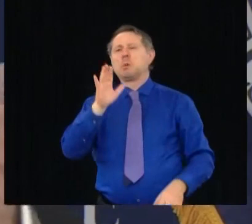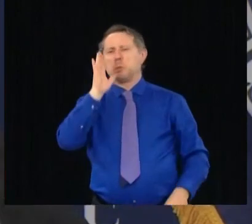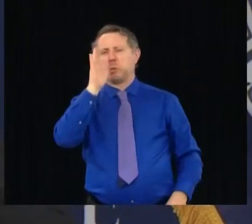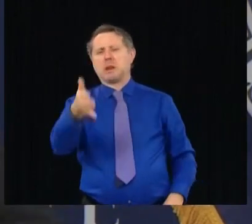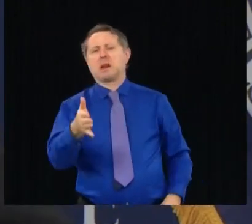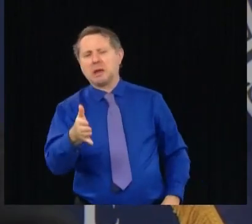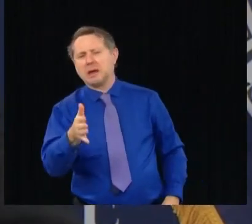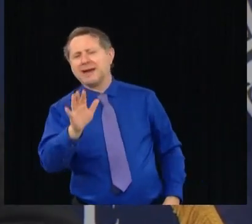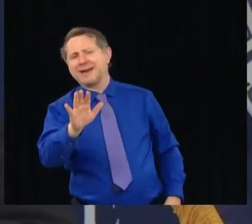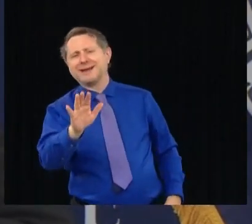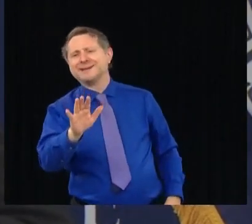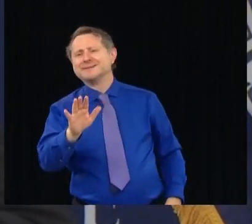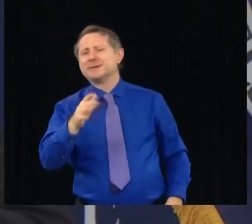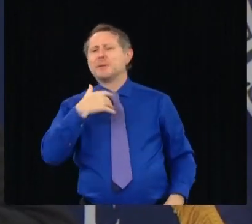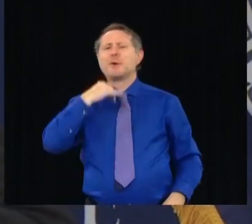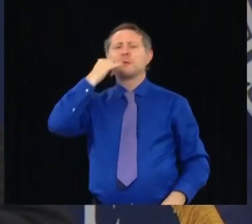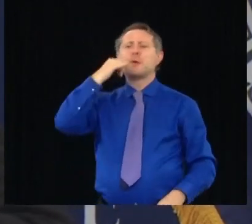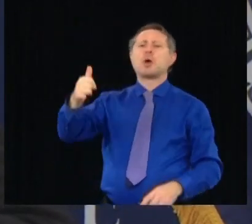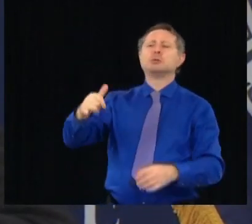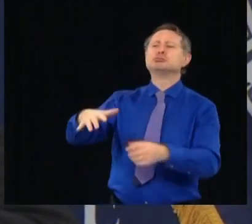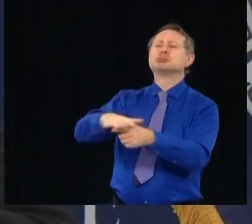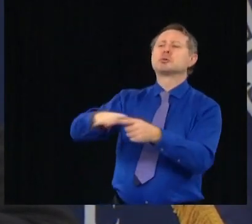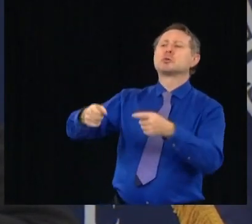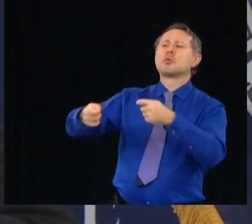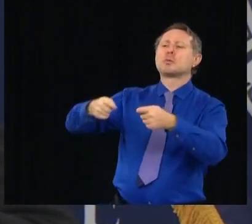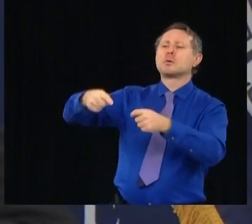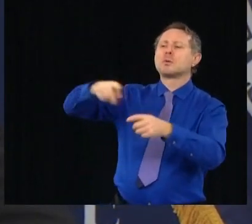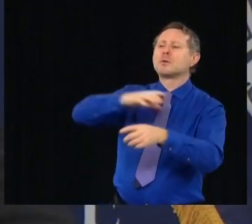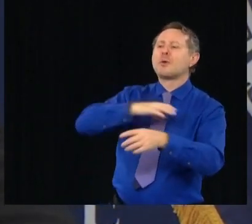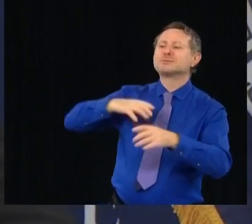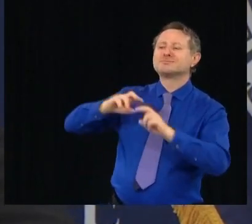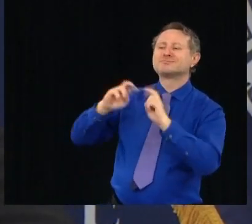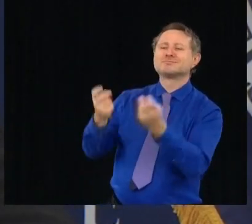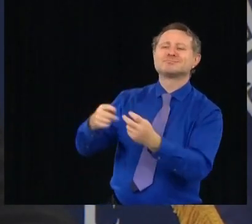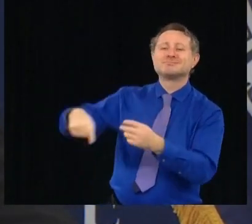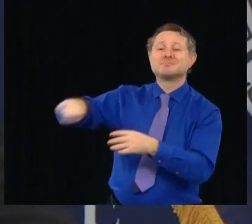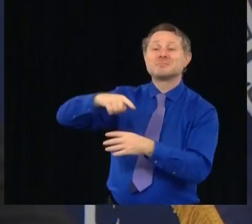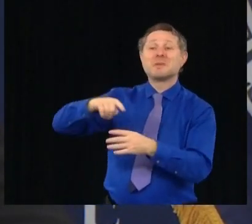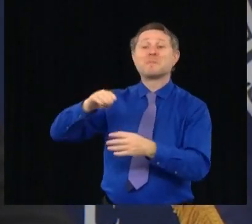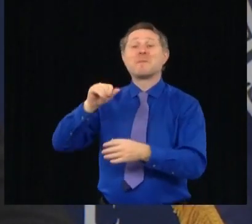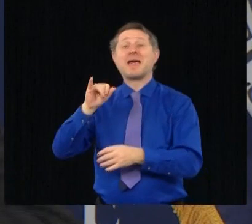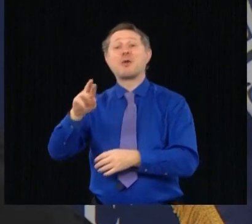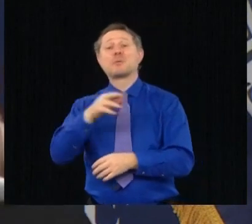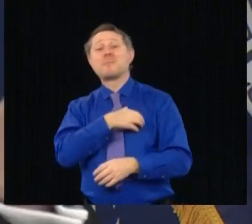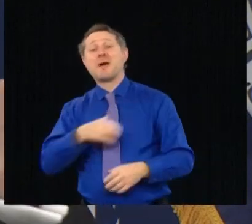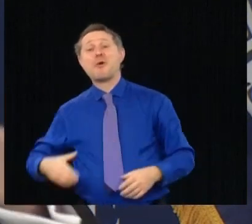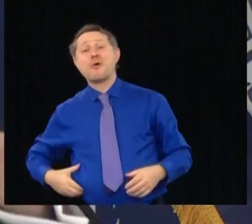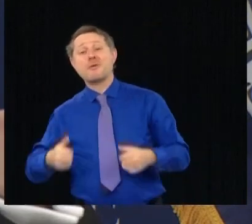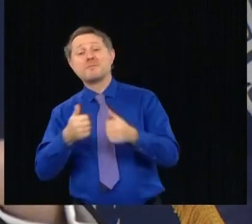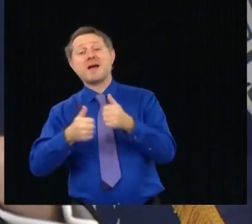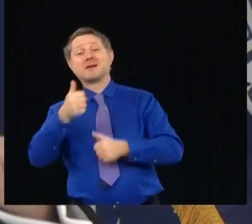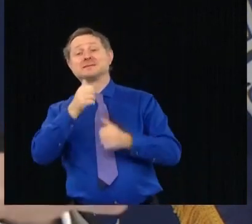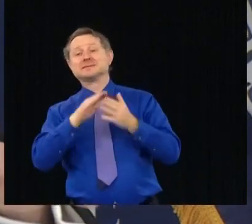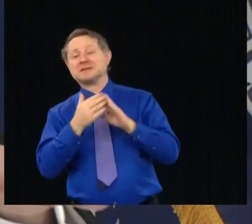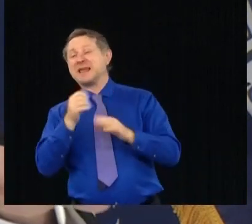A HAIRCUT REALLY BADLY AND THEN WE WILL TALK ABOUT IT, BUT WE WILL GET THE INFORMATION. WE ALSO WILL HAVE DAILY CALLS